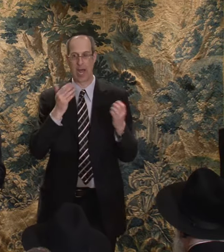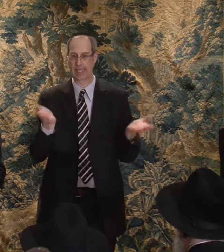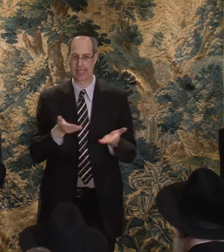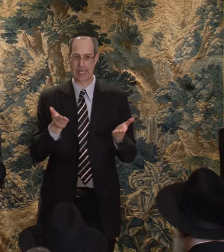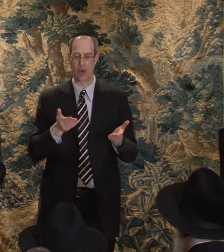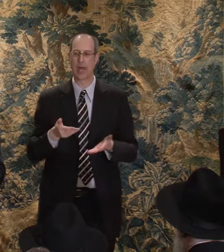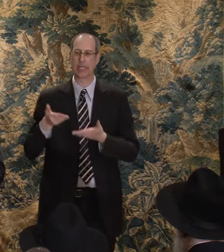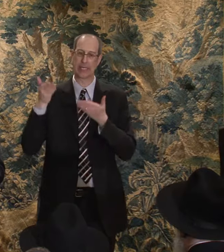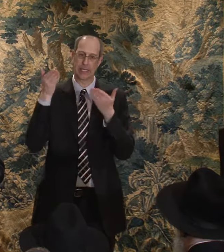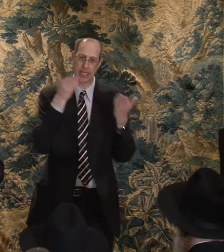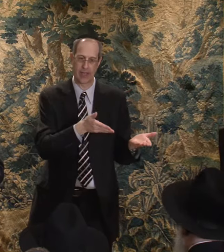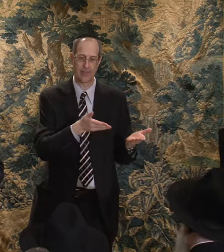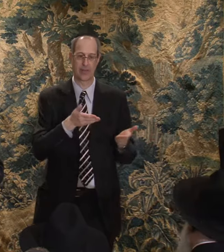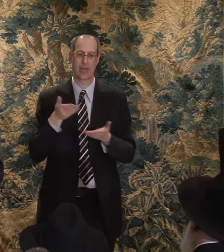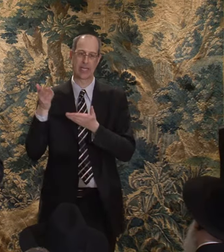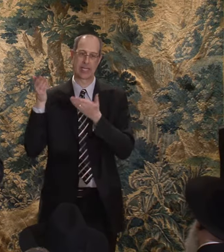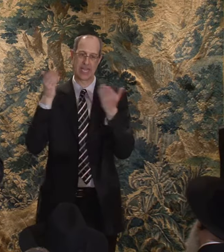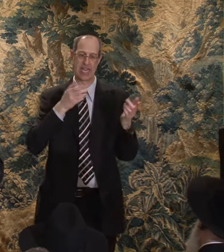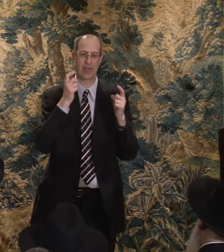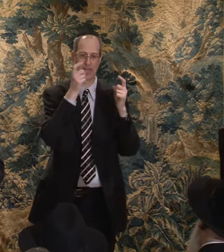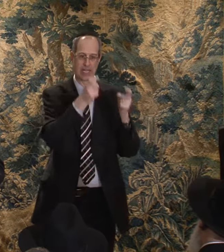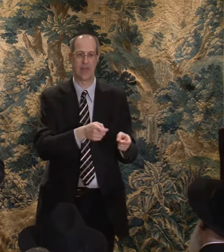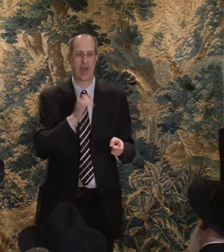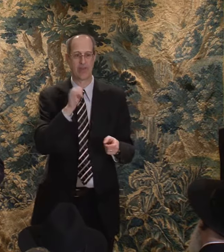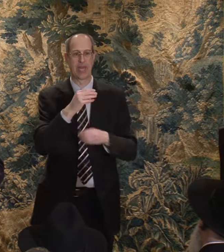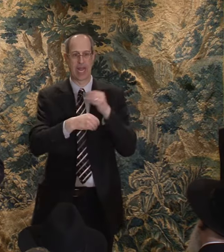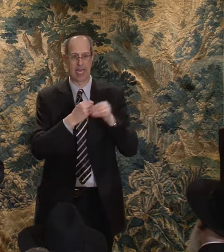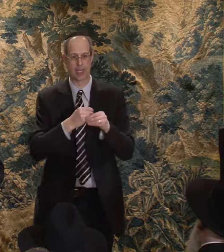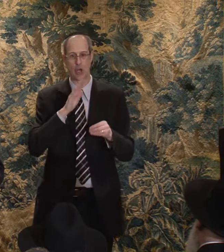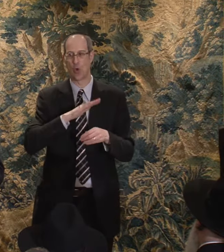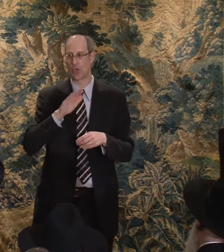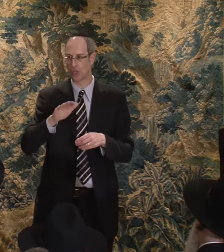before and that has said your children and your grandchildren I'm it's a shame